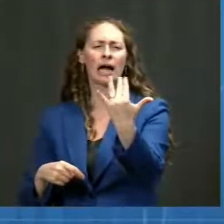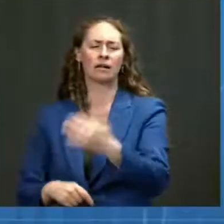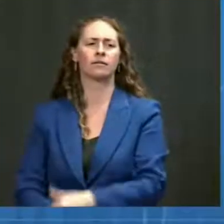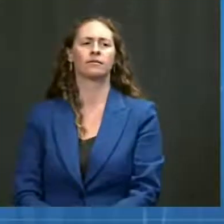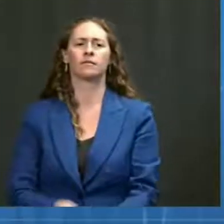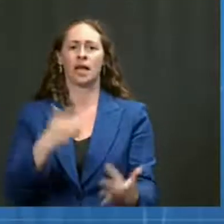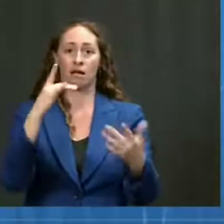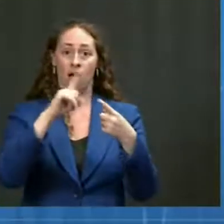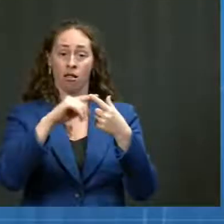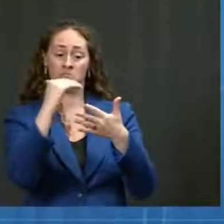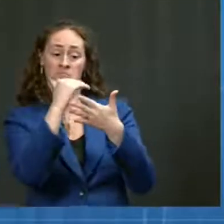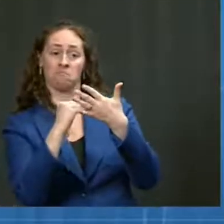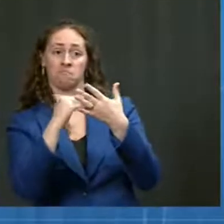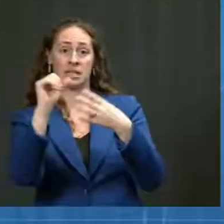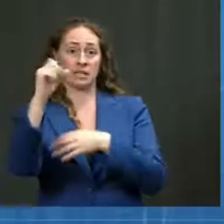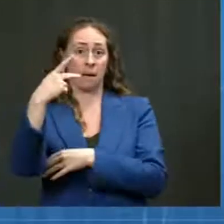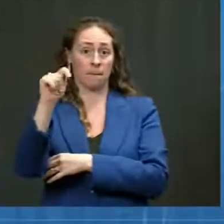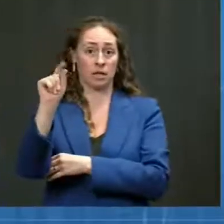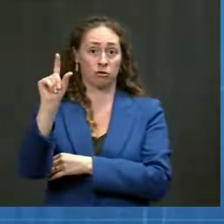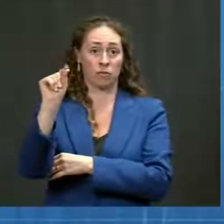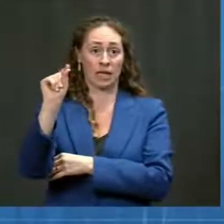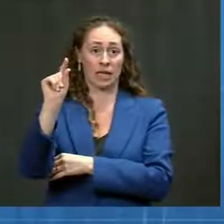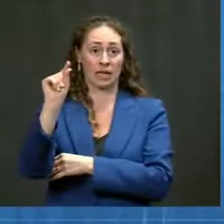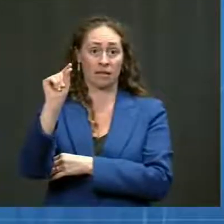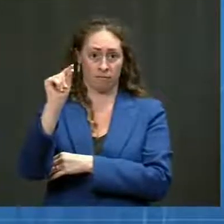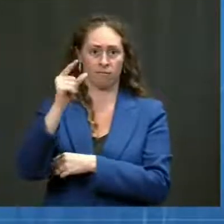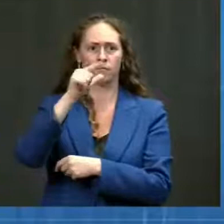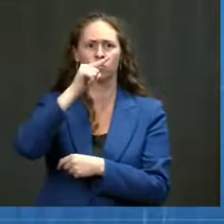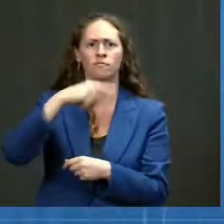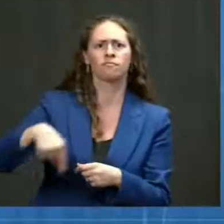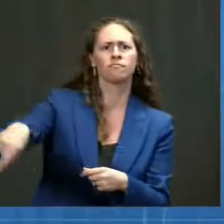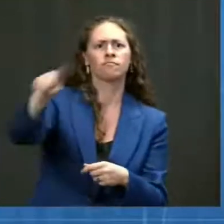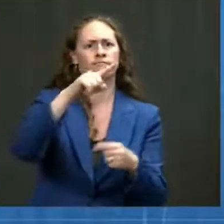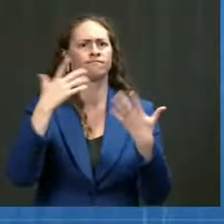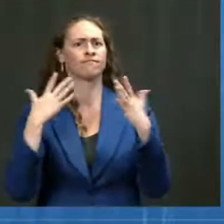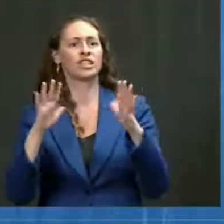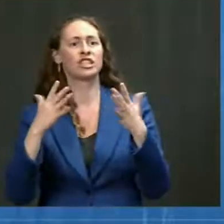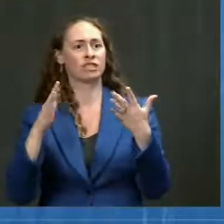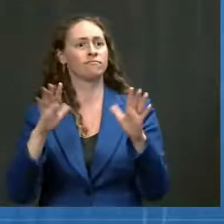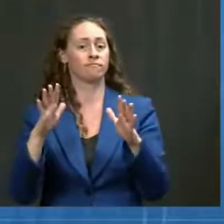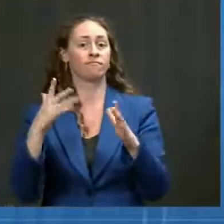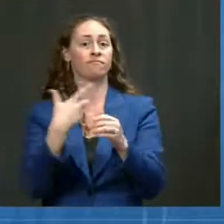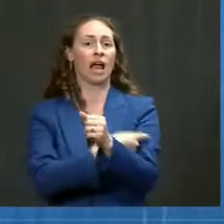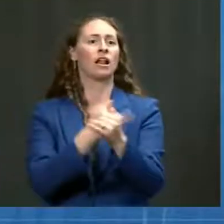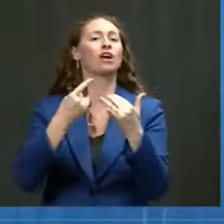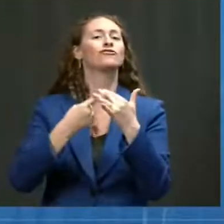TODAY. INSTEAD, STARTING THE WEEK OF SEPTEMBER 20th, FULLY